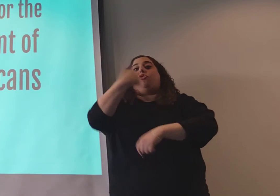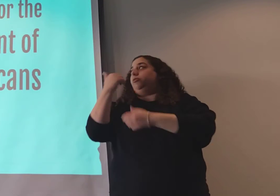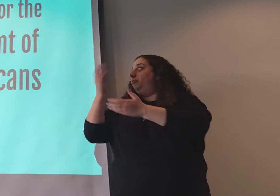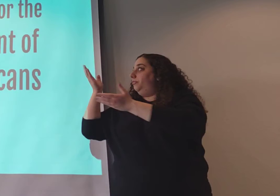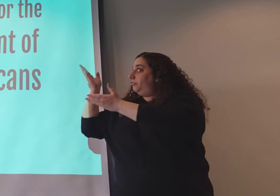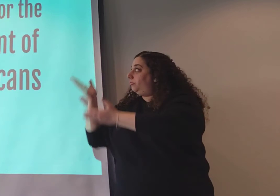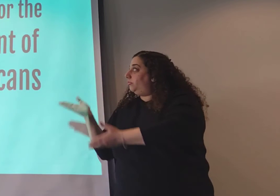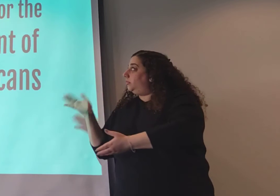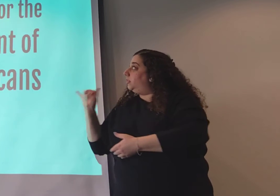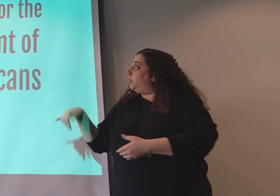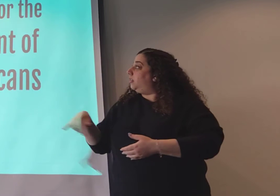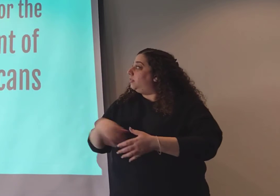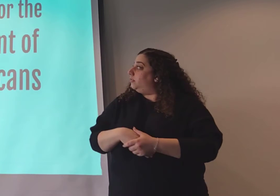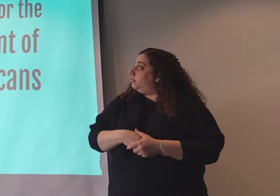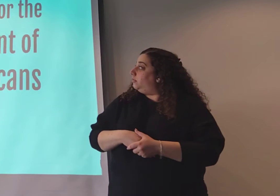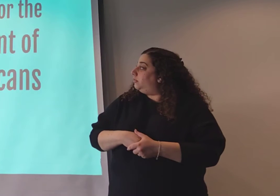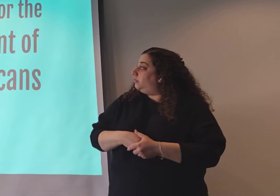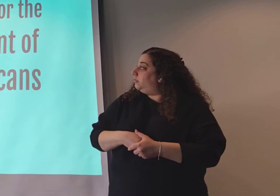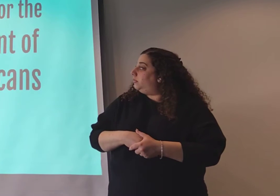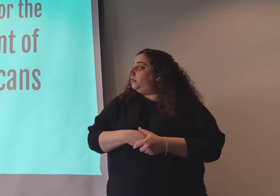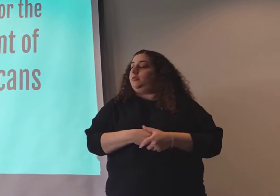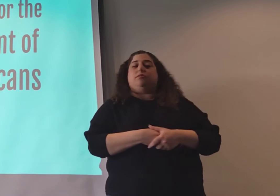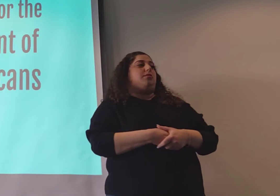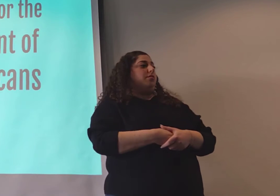known as PANA, and Patricia is here today.